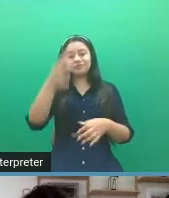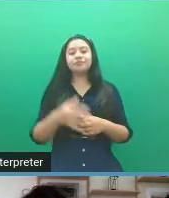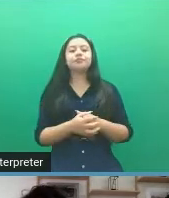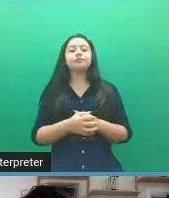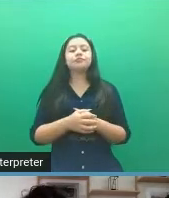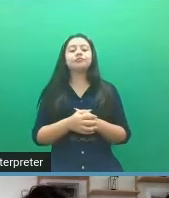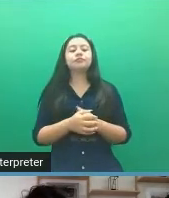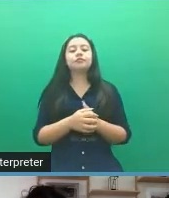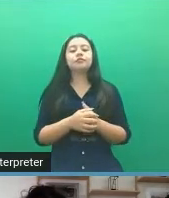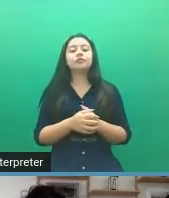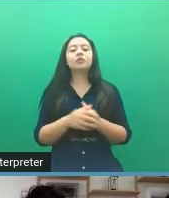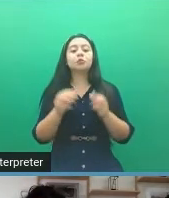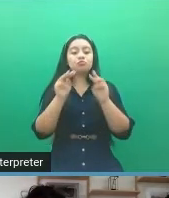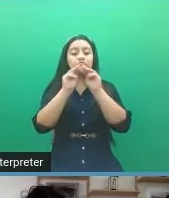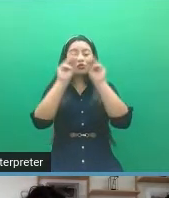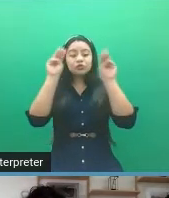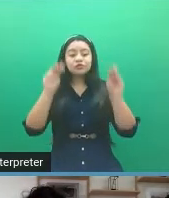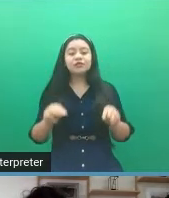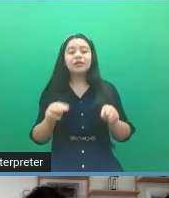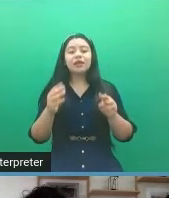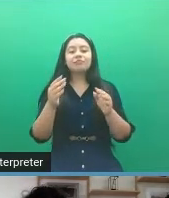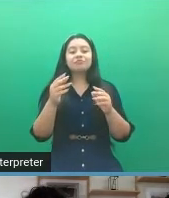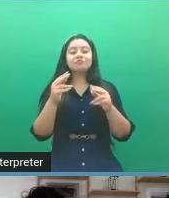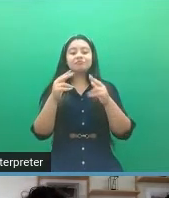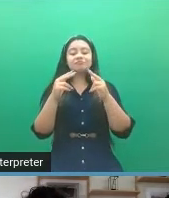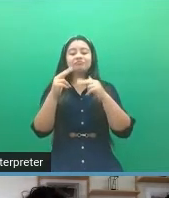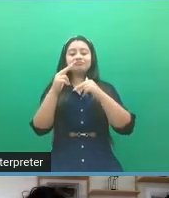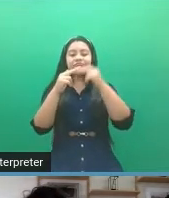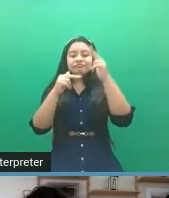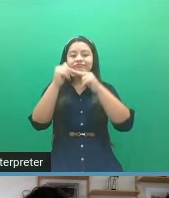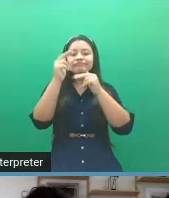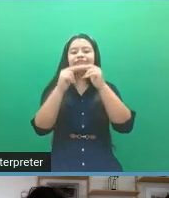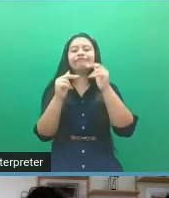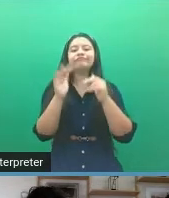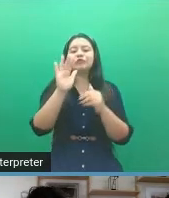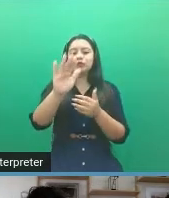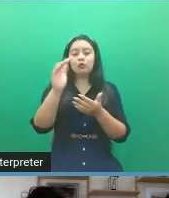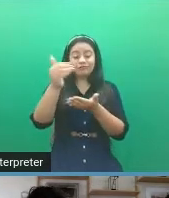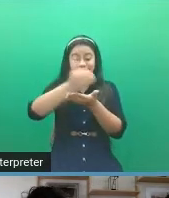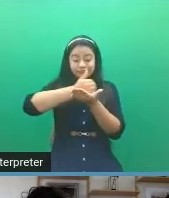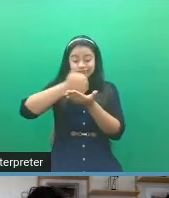built upon your collection, so if we can ensure that the collection is inclusive and accessible